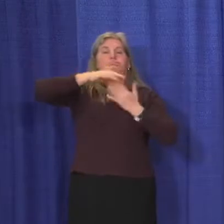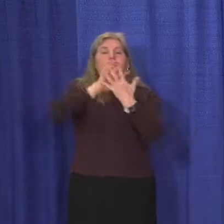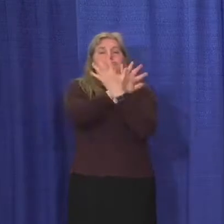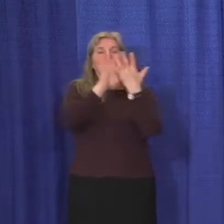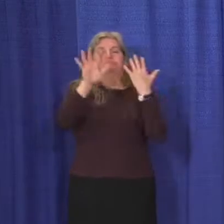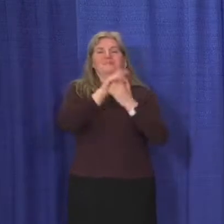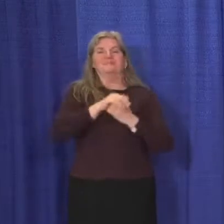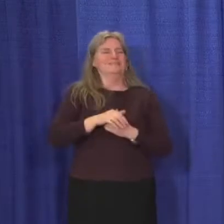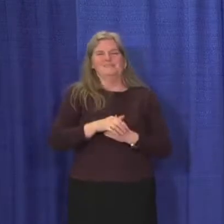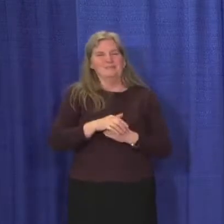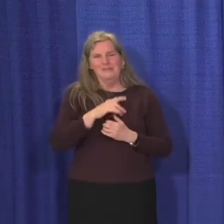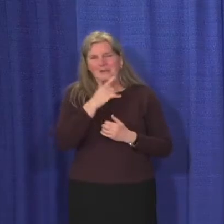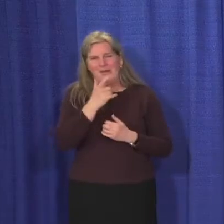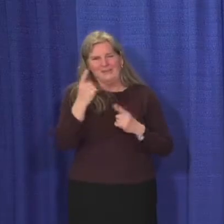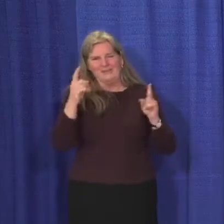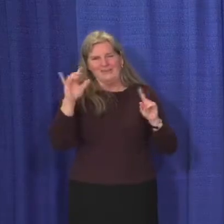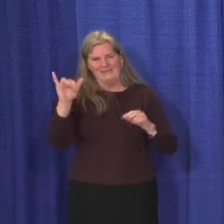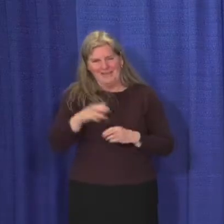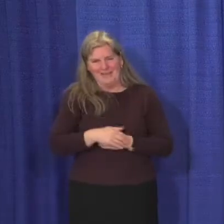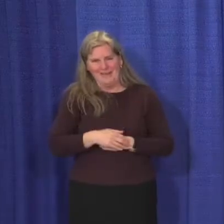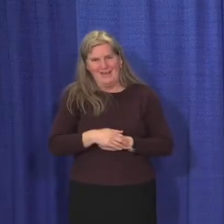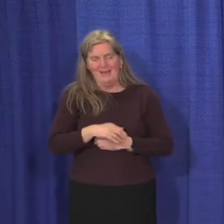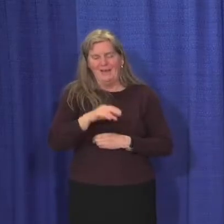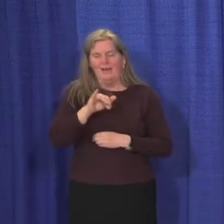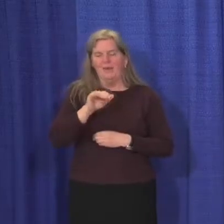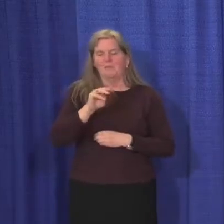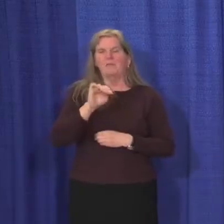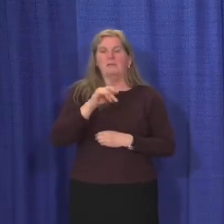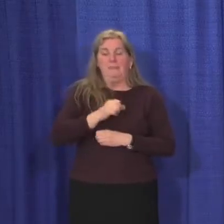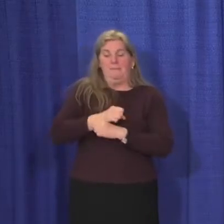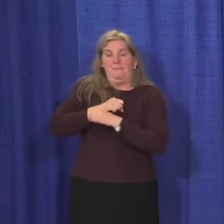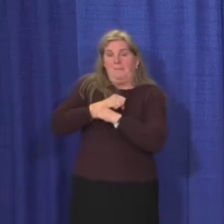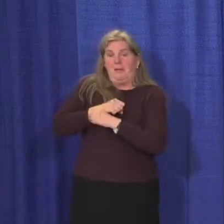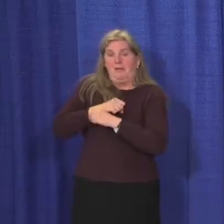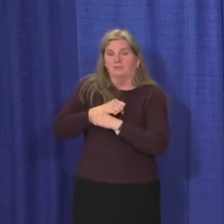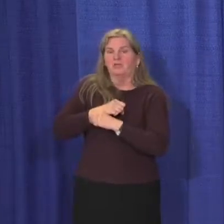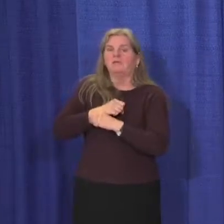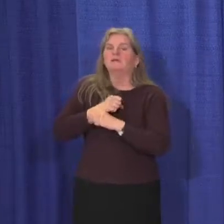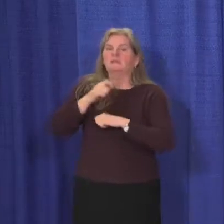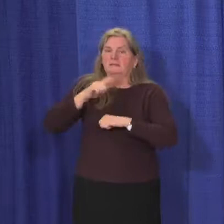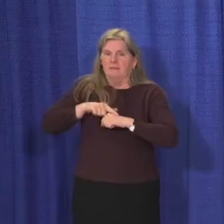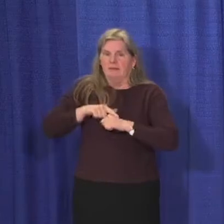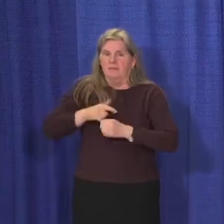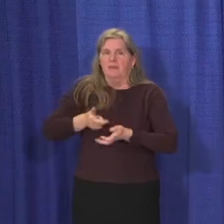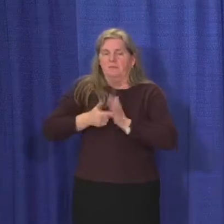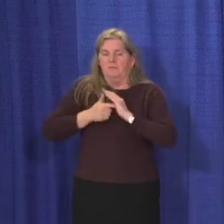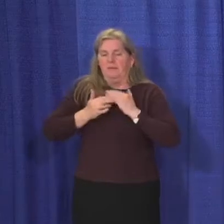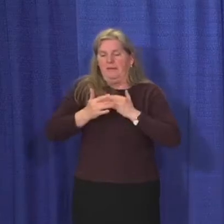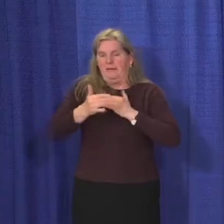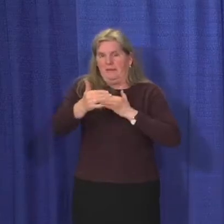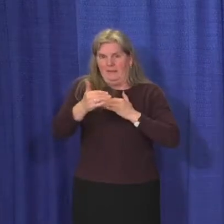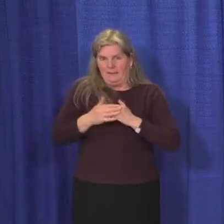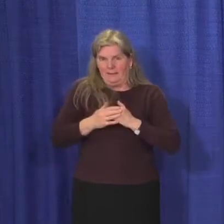It does not work like that, immunity builds with time. It does take a minimum of two